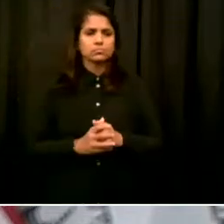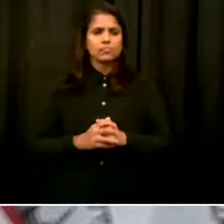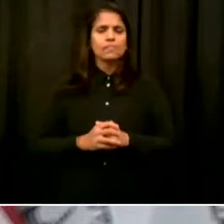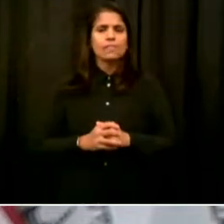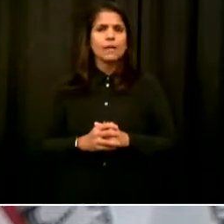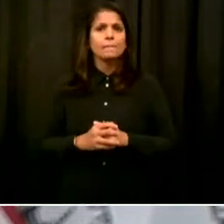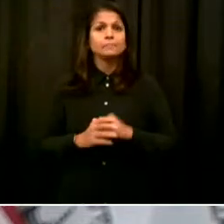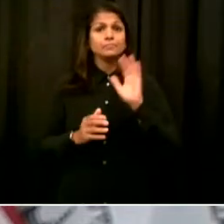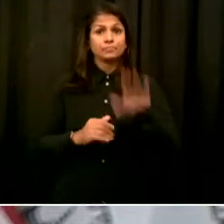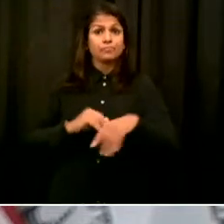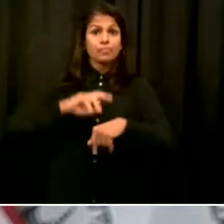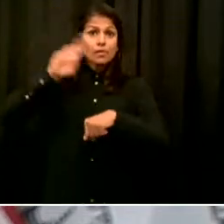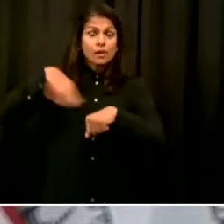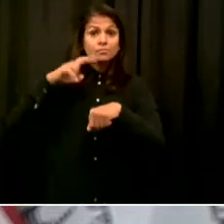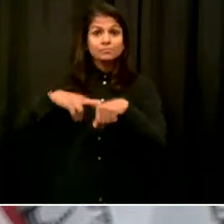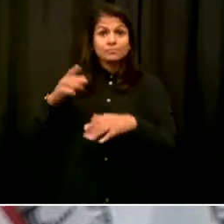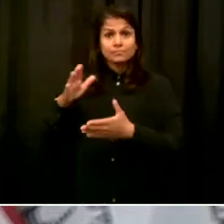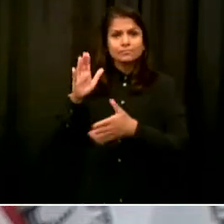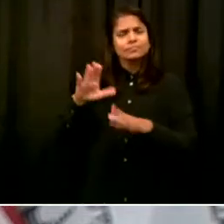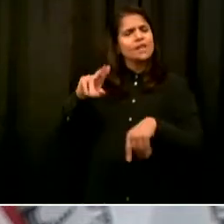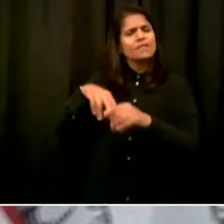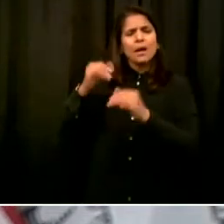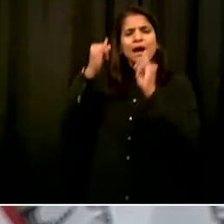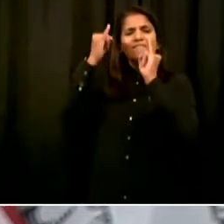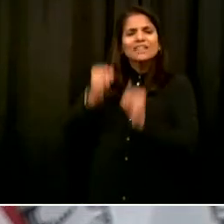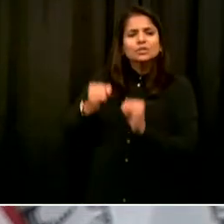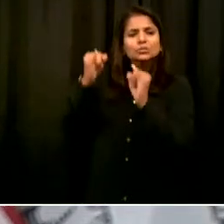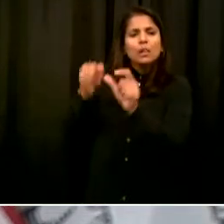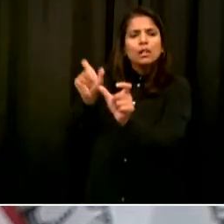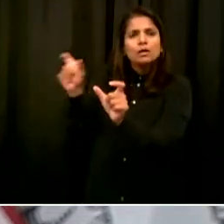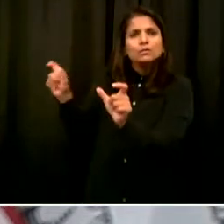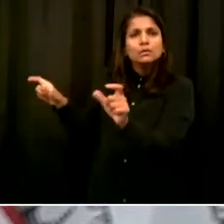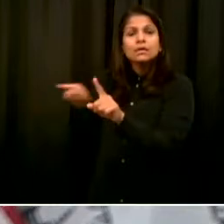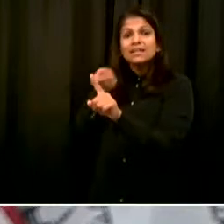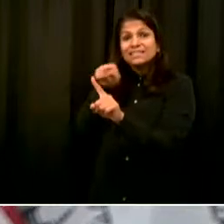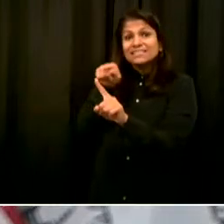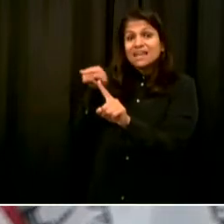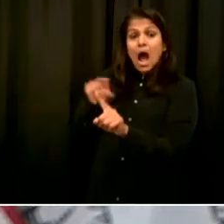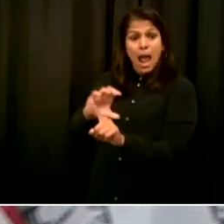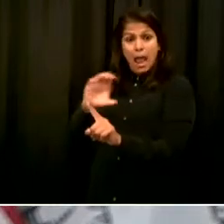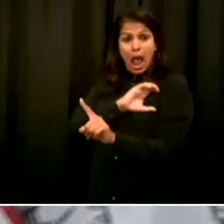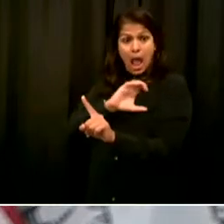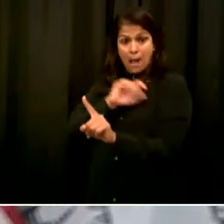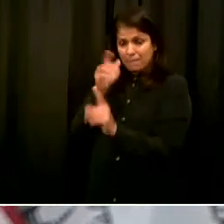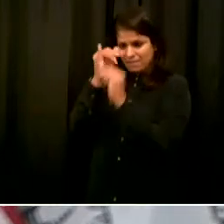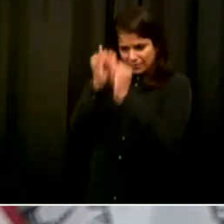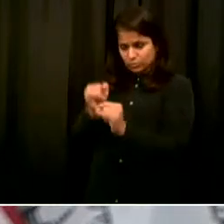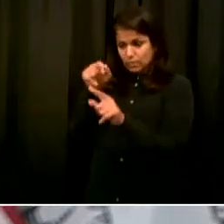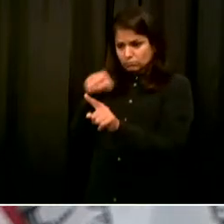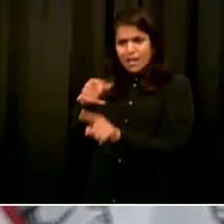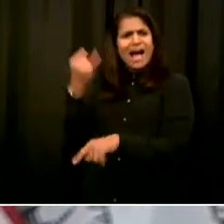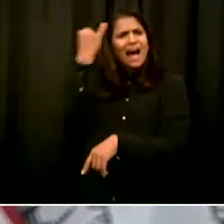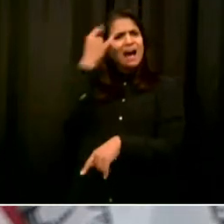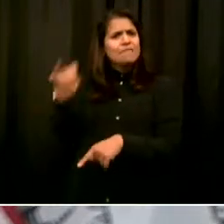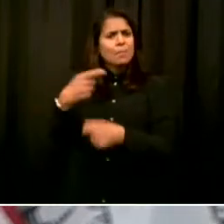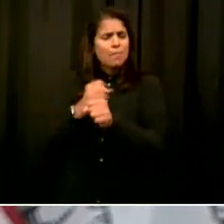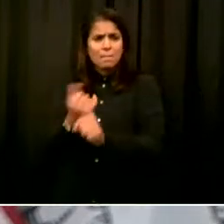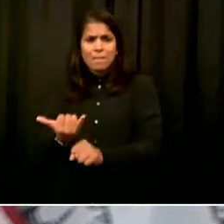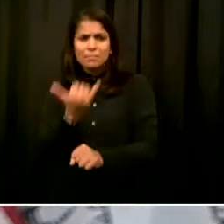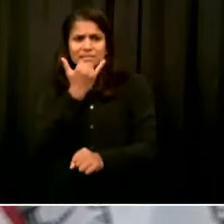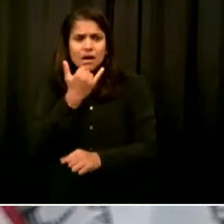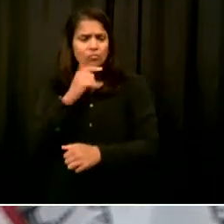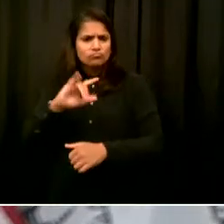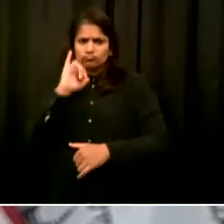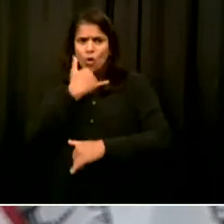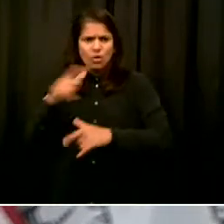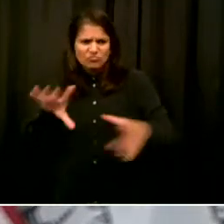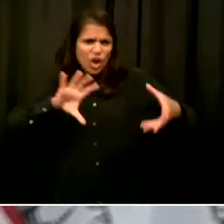THAT HAS BEEN THE E RMNO. THERE